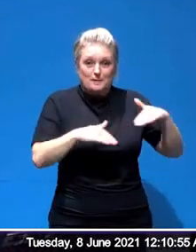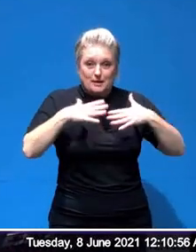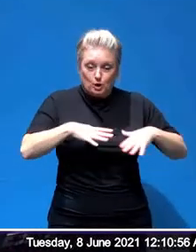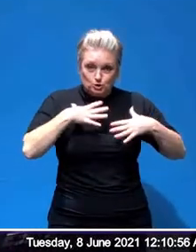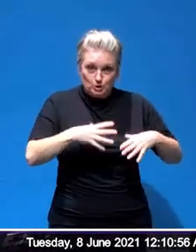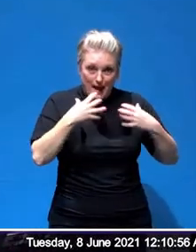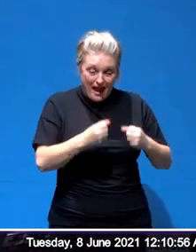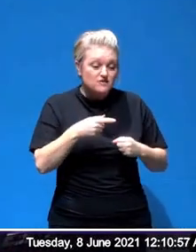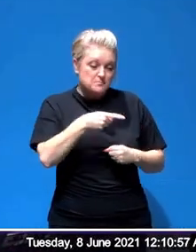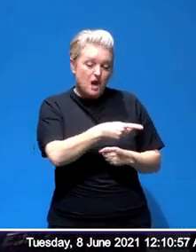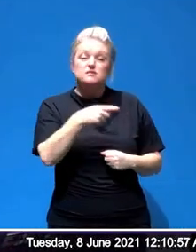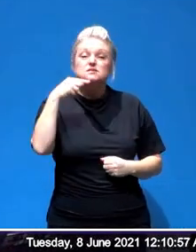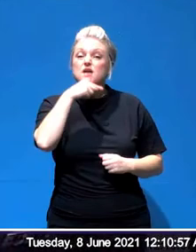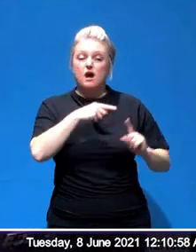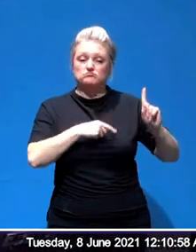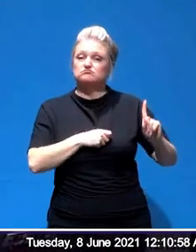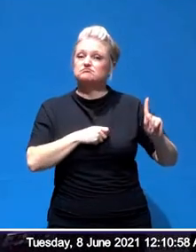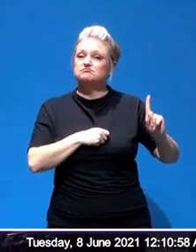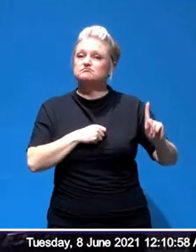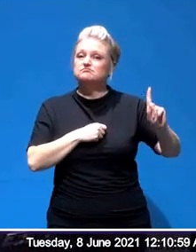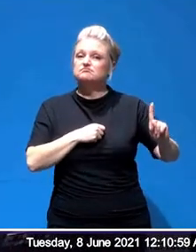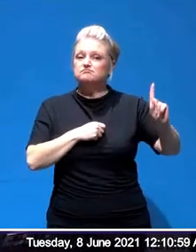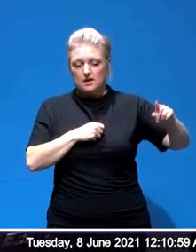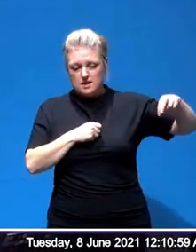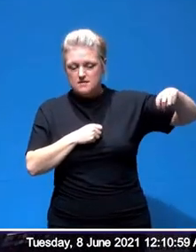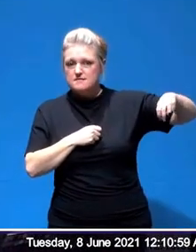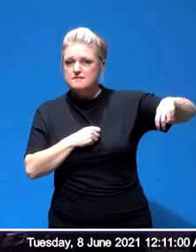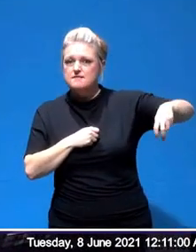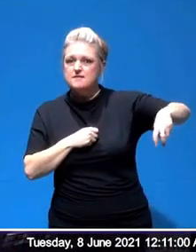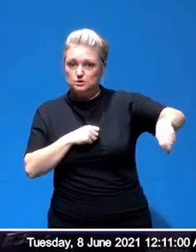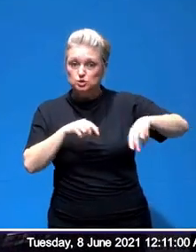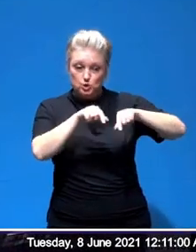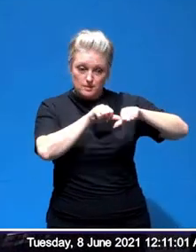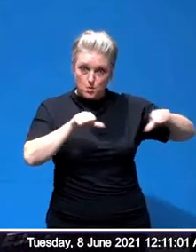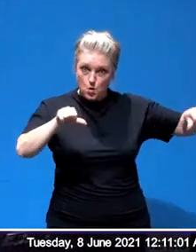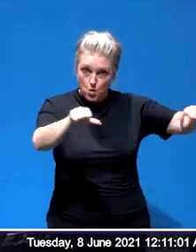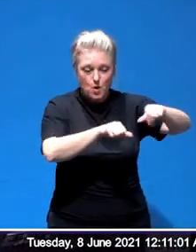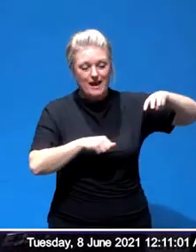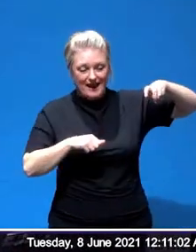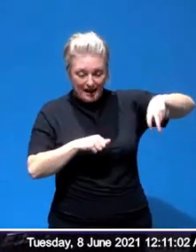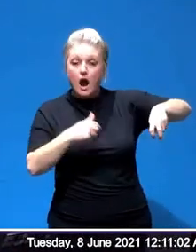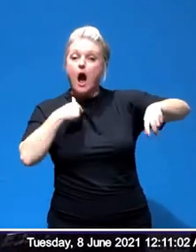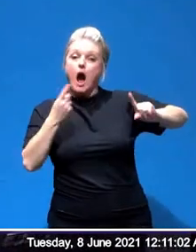He went to talk down the steps and he --- I went to walk in after him and he